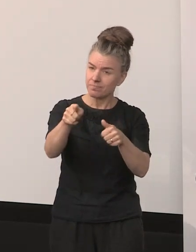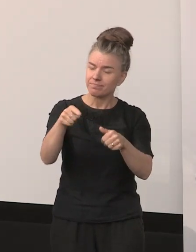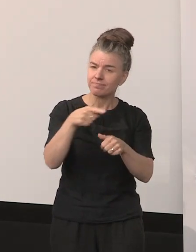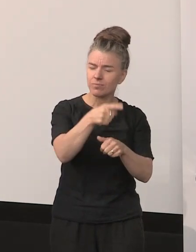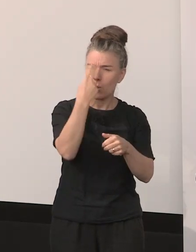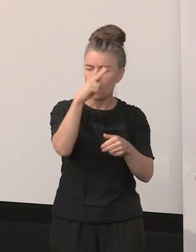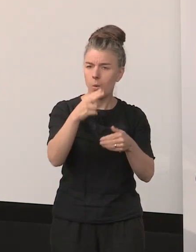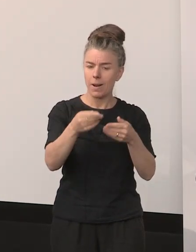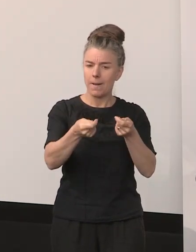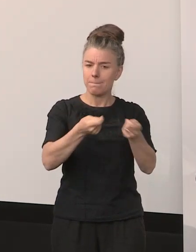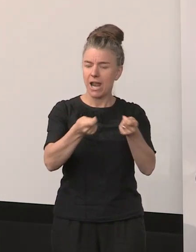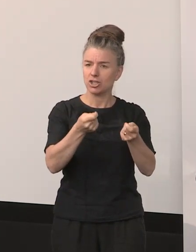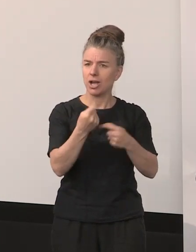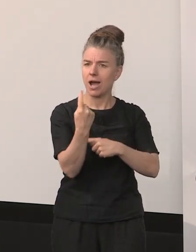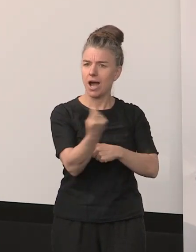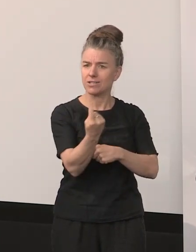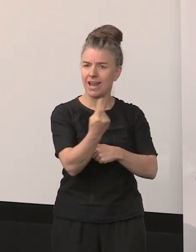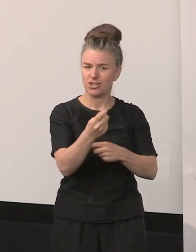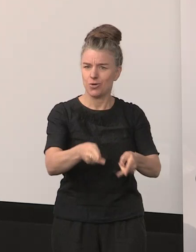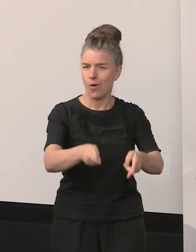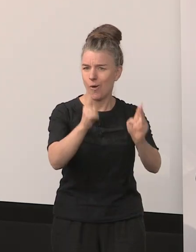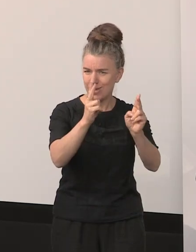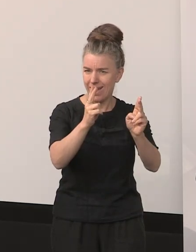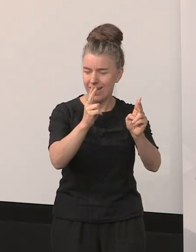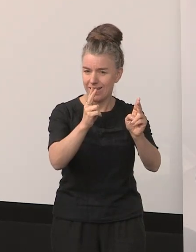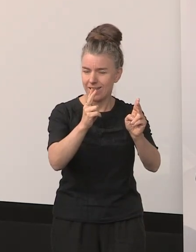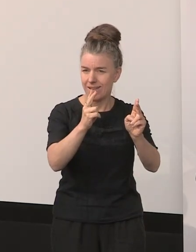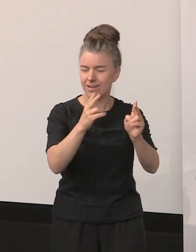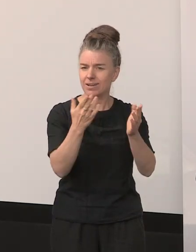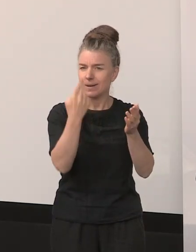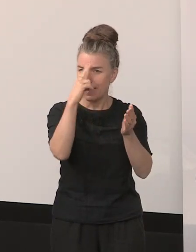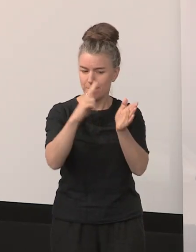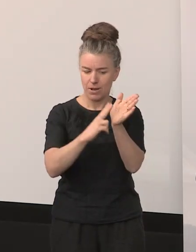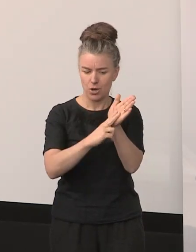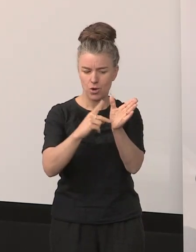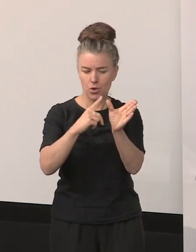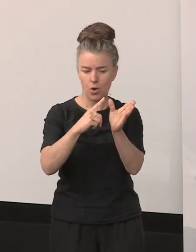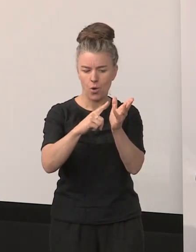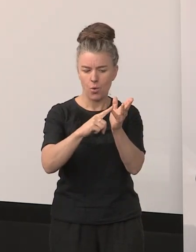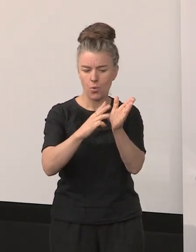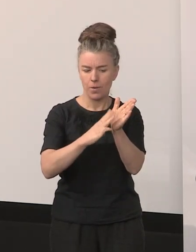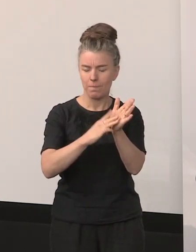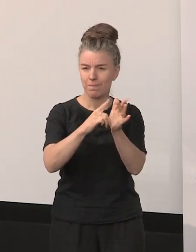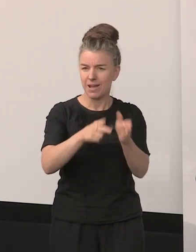man, when he arrived, was not symptomatic or considered to be symptomatic, and he was checked into one of the